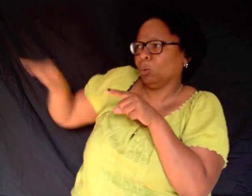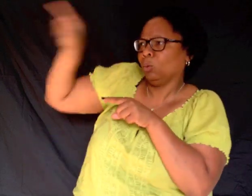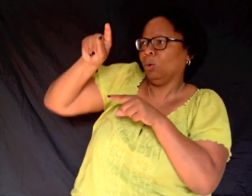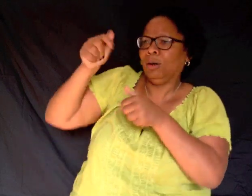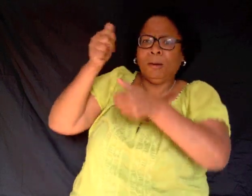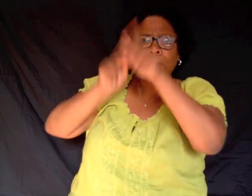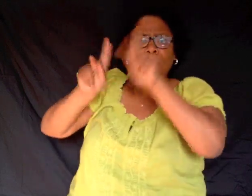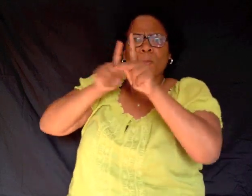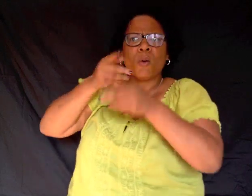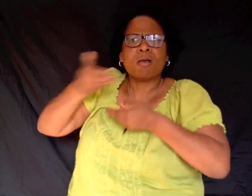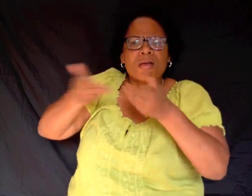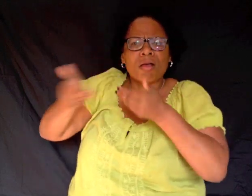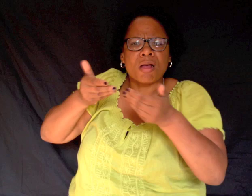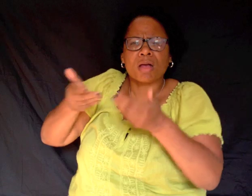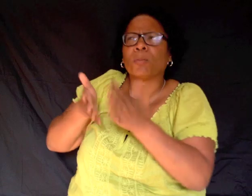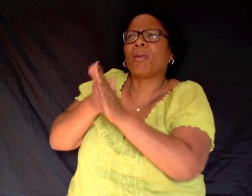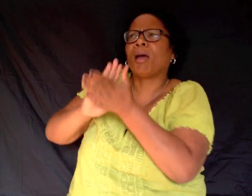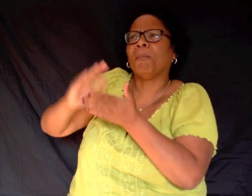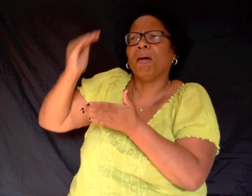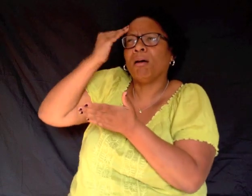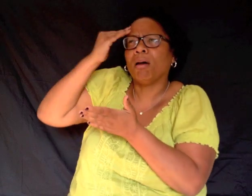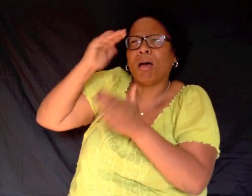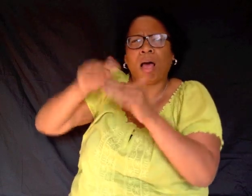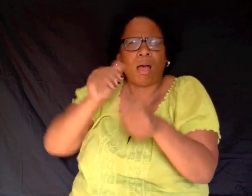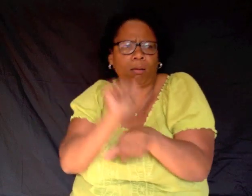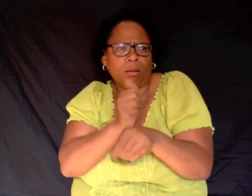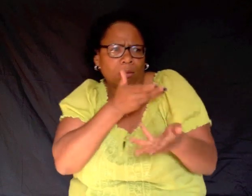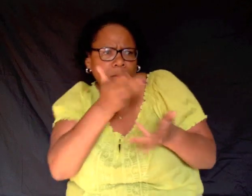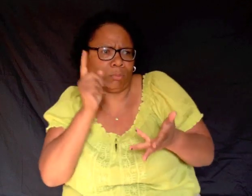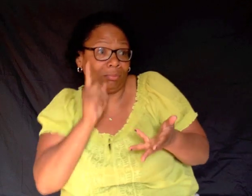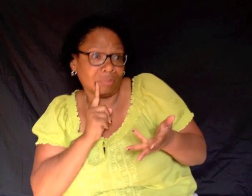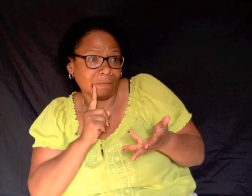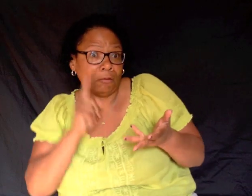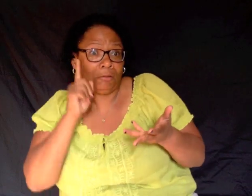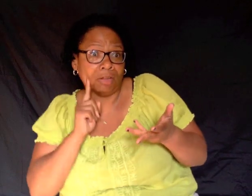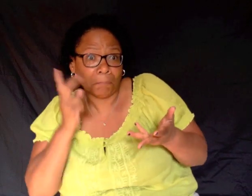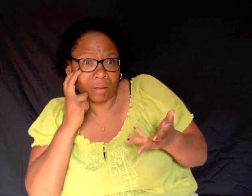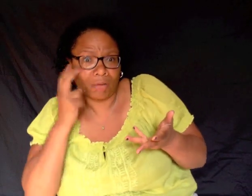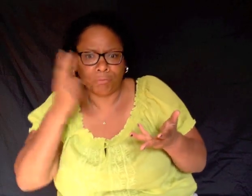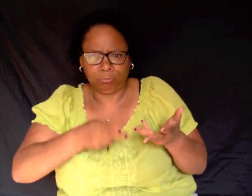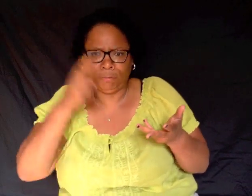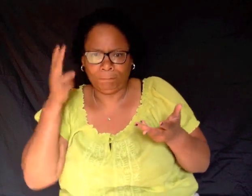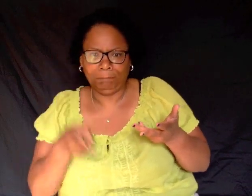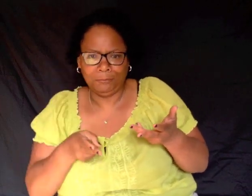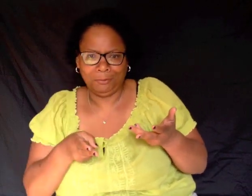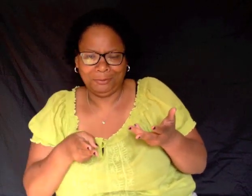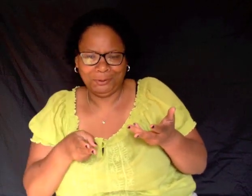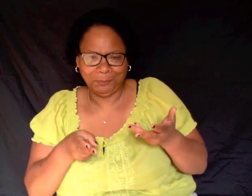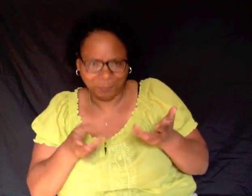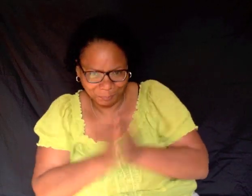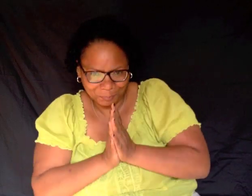to people who do the hiring so they learn how to work effectively with Deaf, DeafBlind and Hard of Hearing employees.